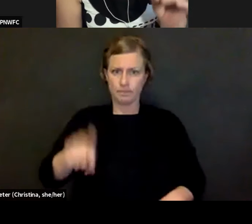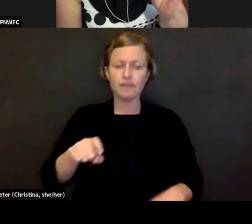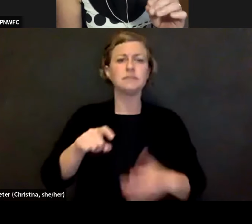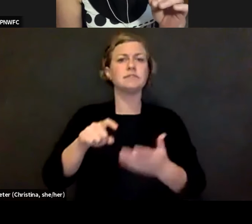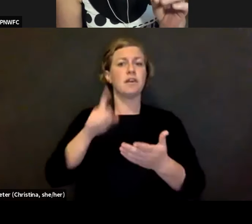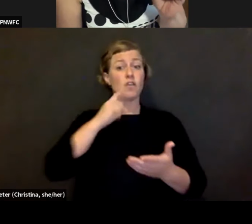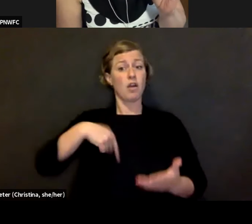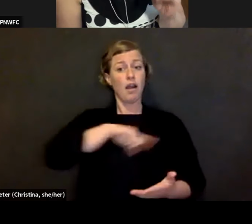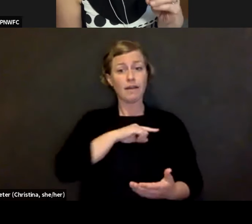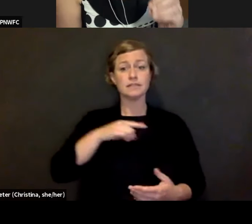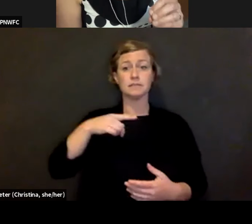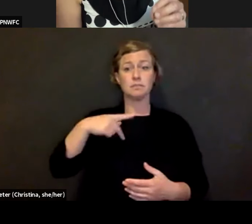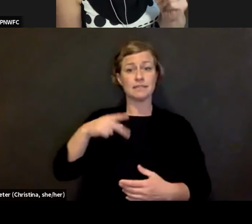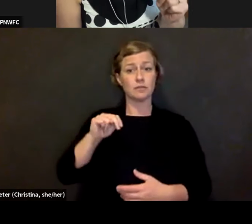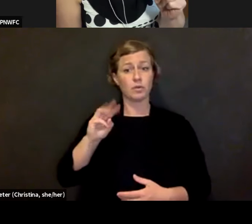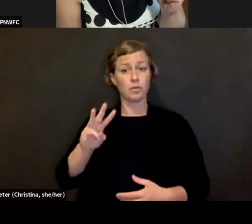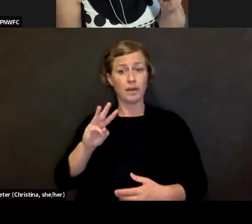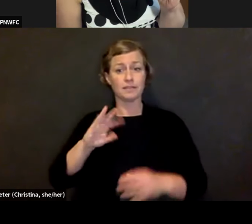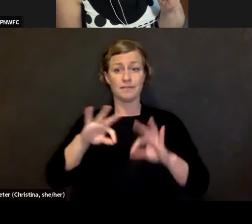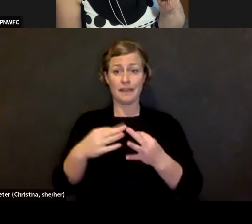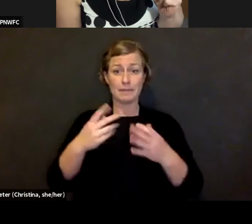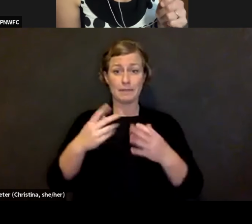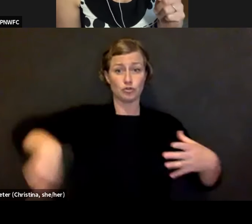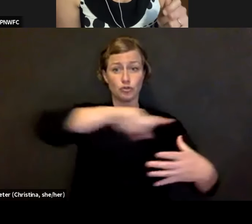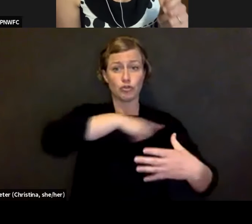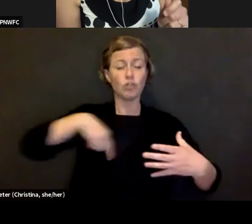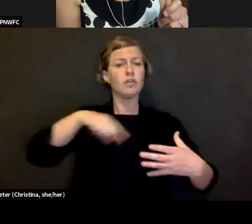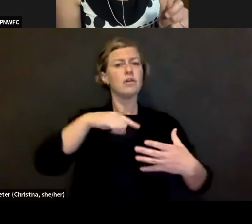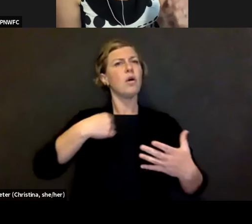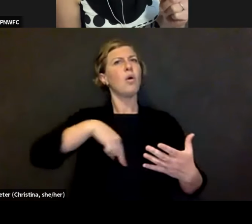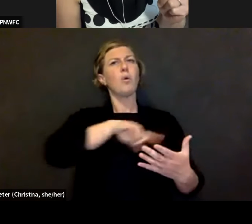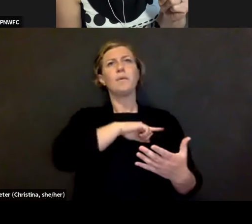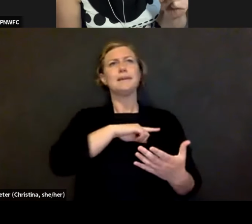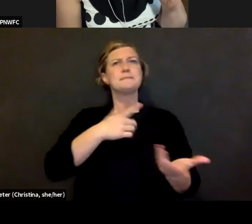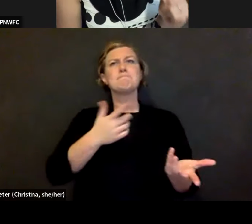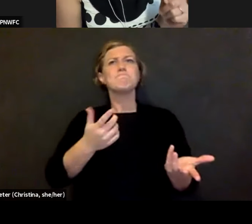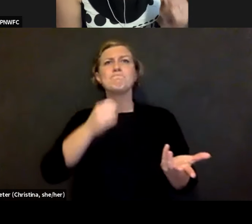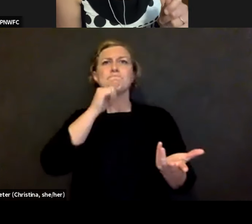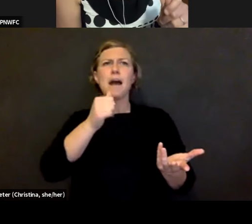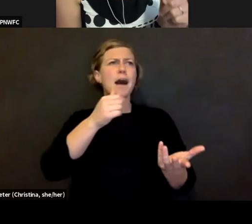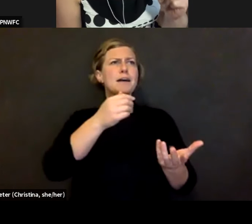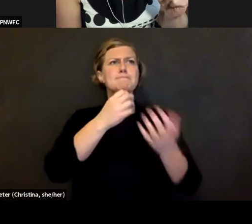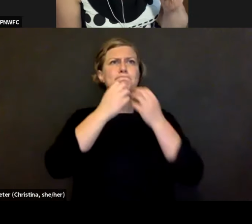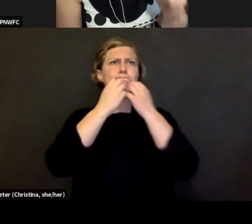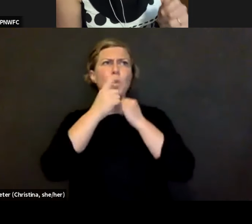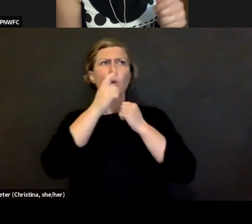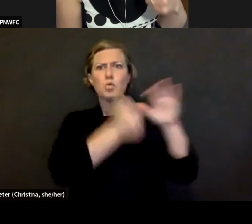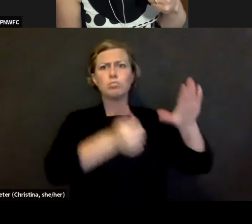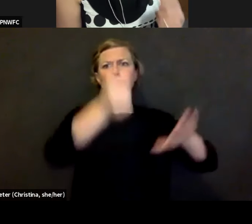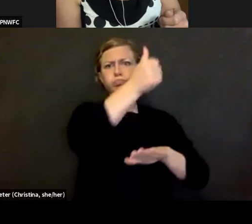Pacific northwest family circle, it doesn't matter who is in -- it doesn't matter as much who is